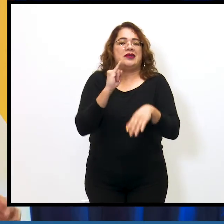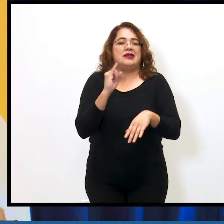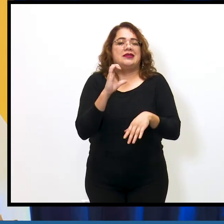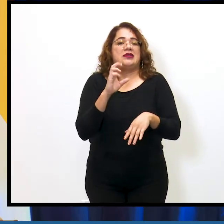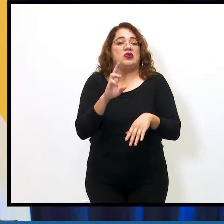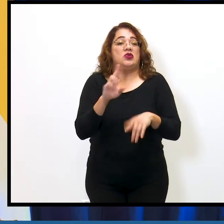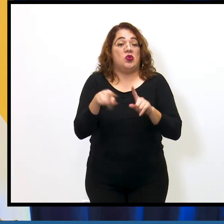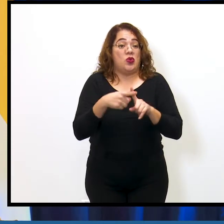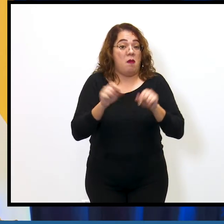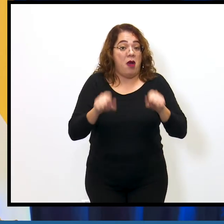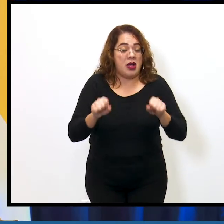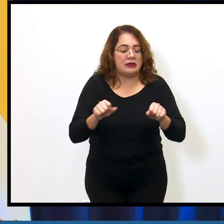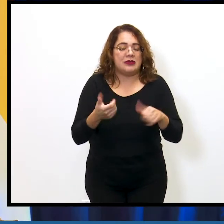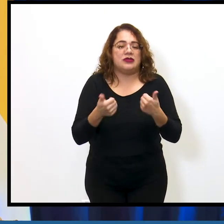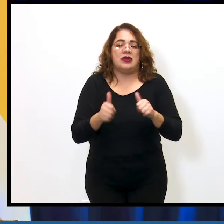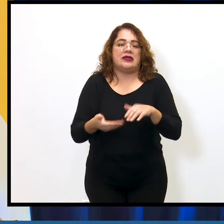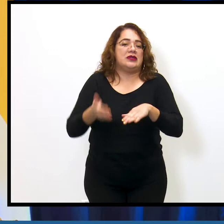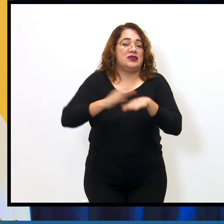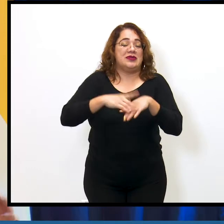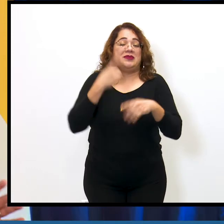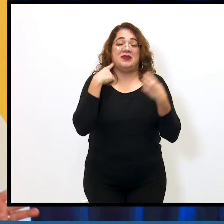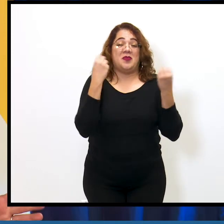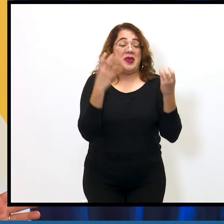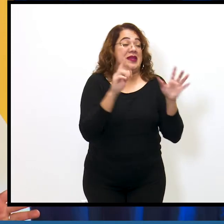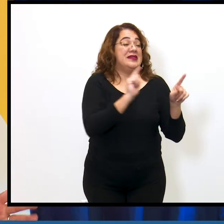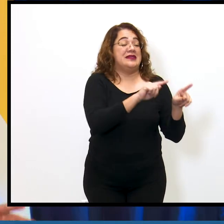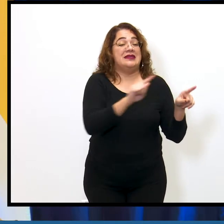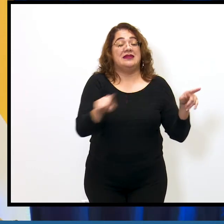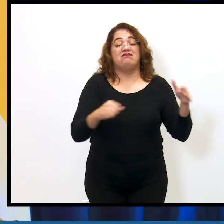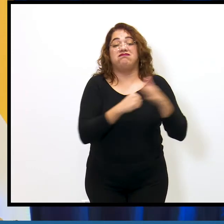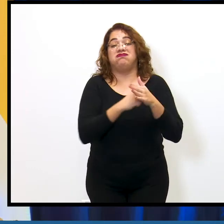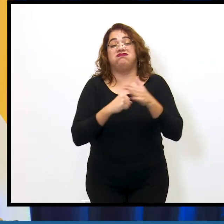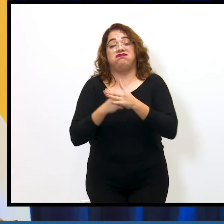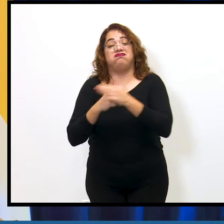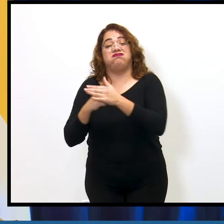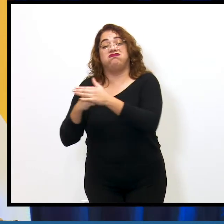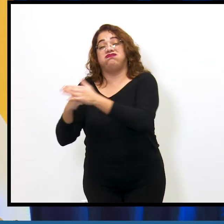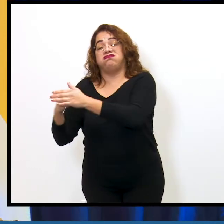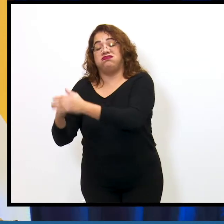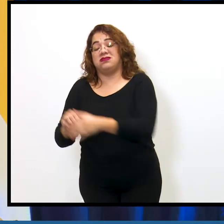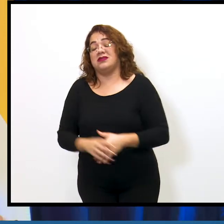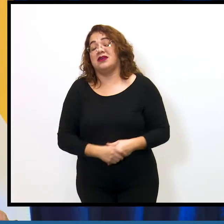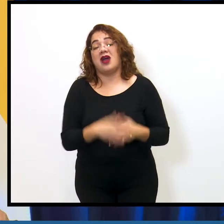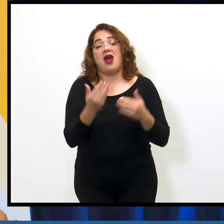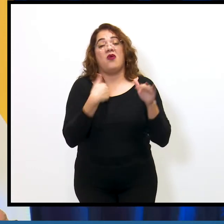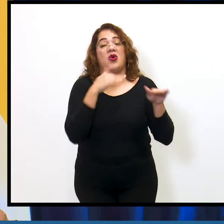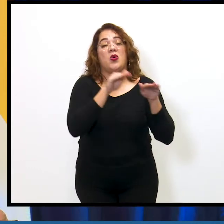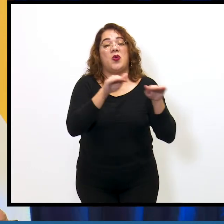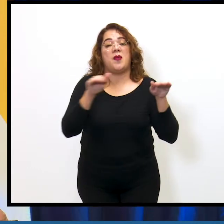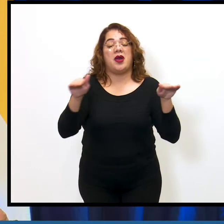Finally I just want to remind everyone about the next few days. Thanksgiving like for many of you